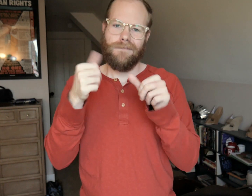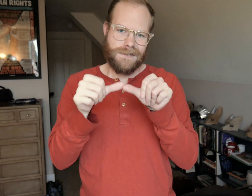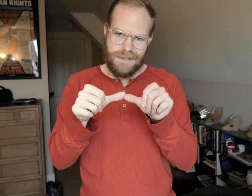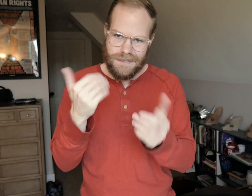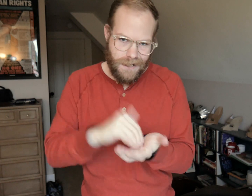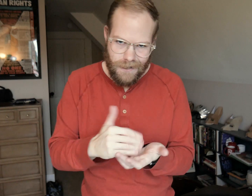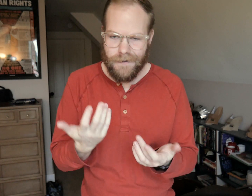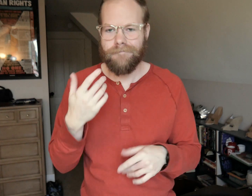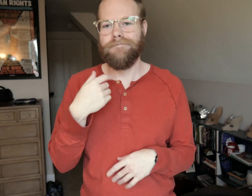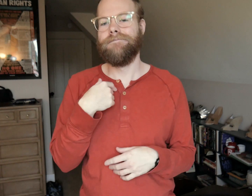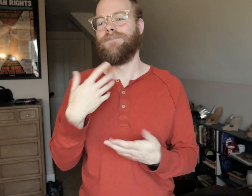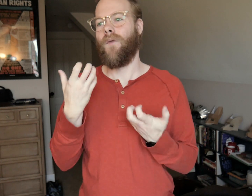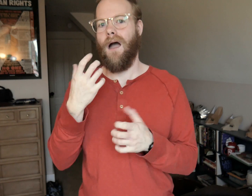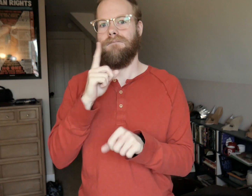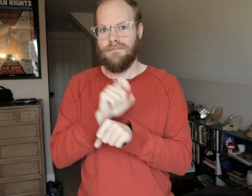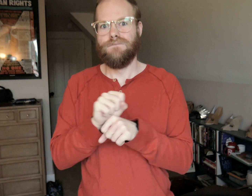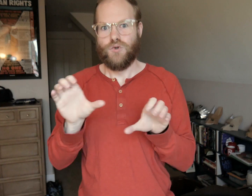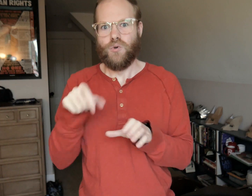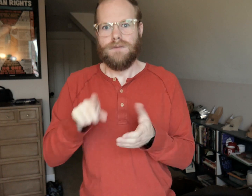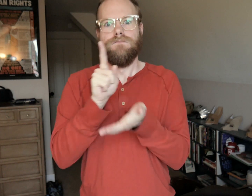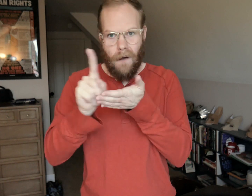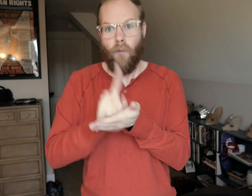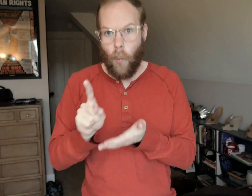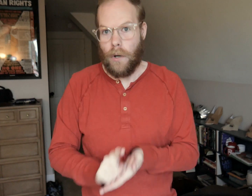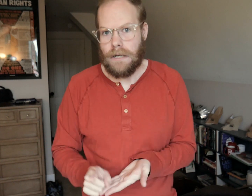Consistency comes in again, I want to actually do these every week.